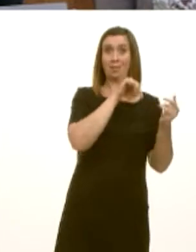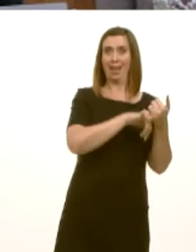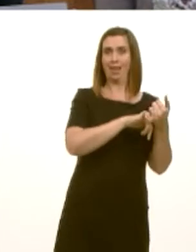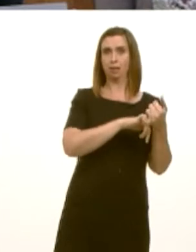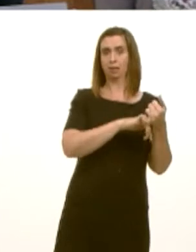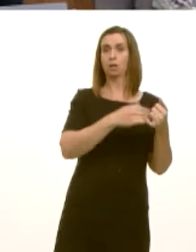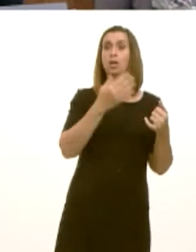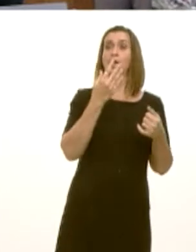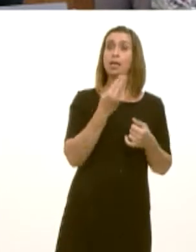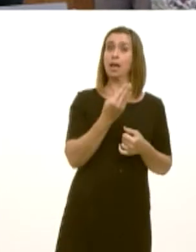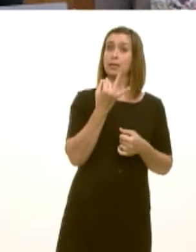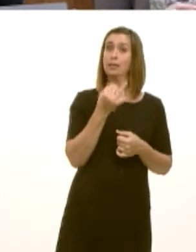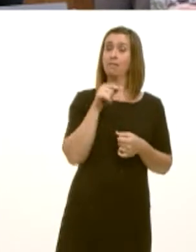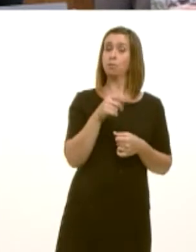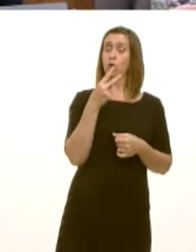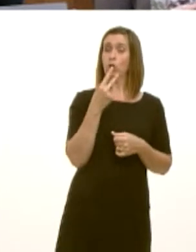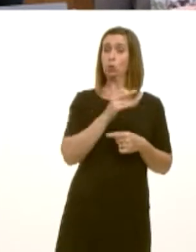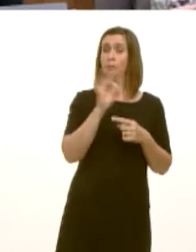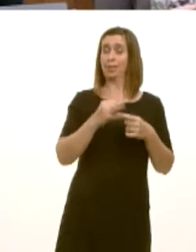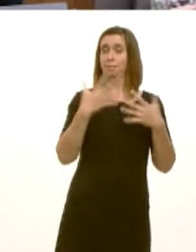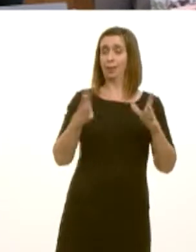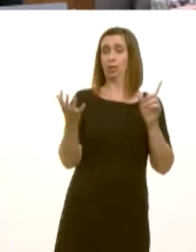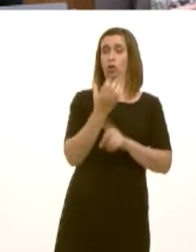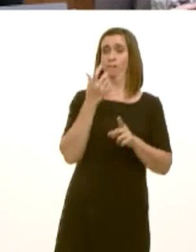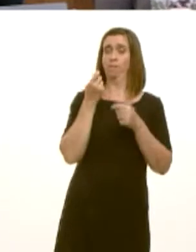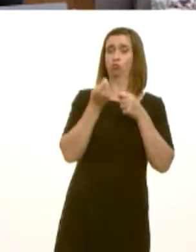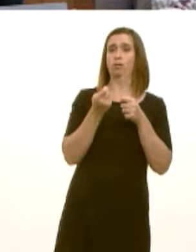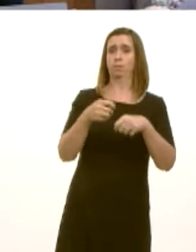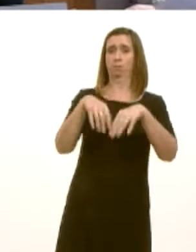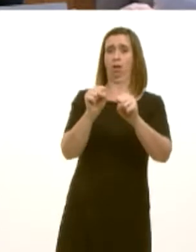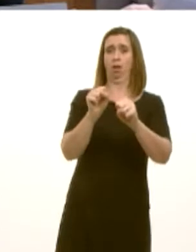per cent of people started treatment within the target time. Thatís up from 96.7 per cent in March.